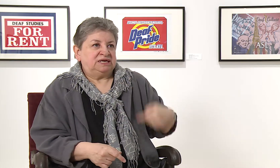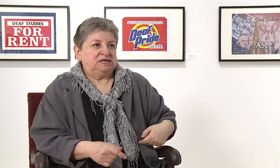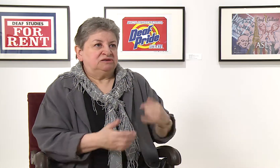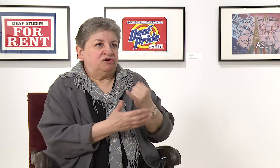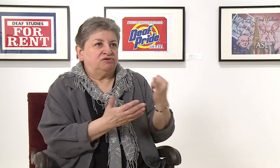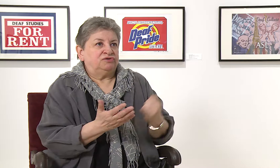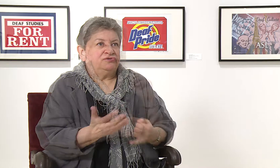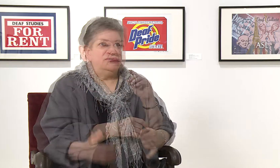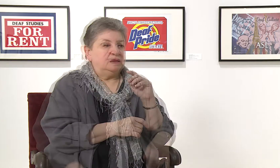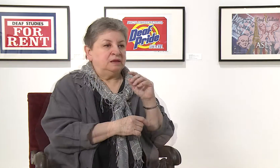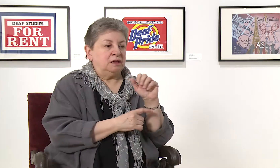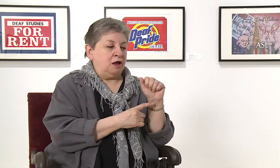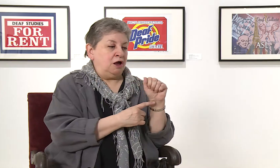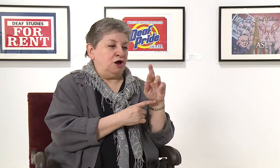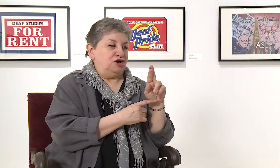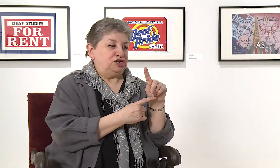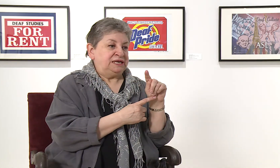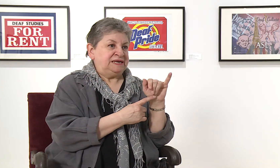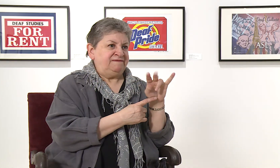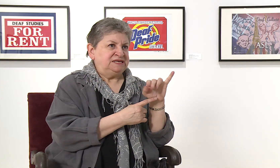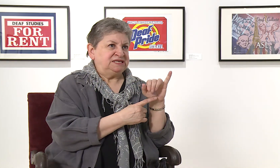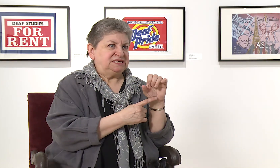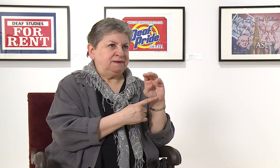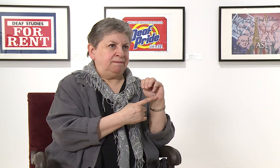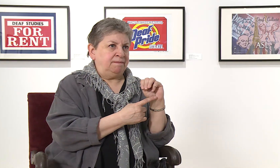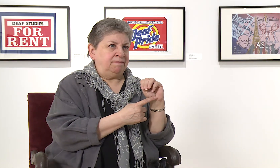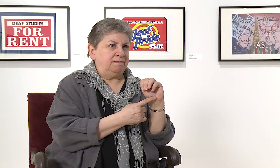My specialty was Chinese art.